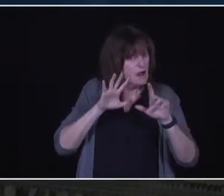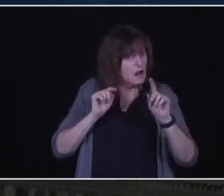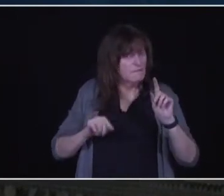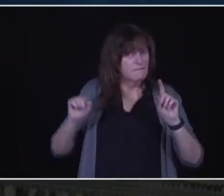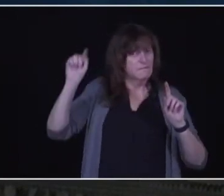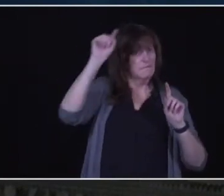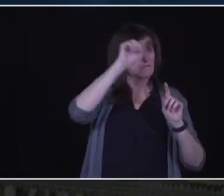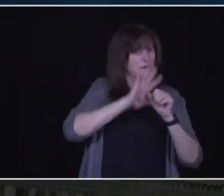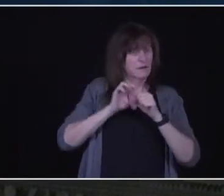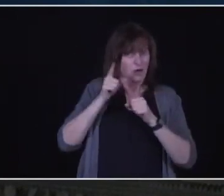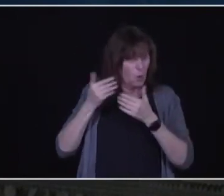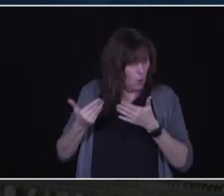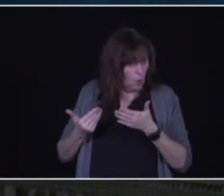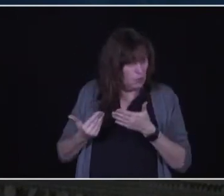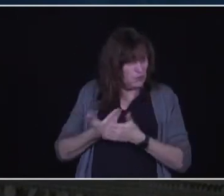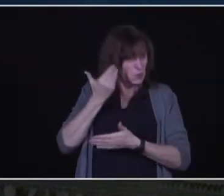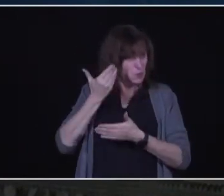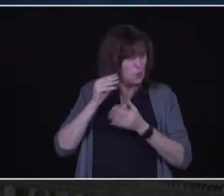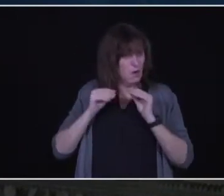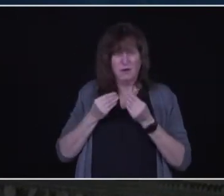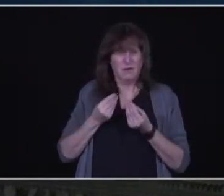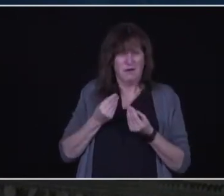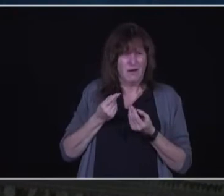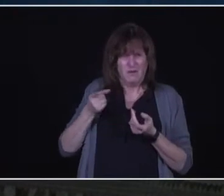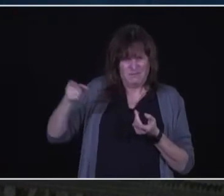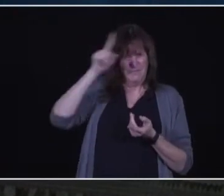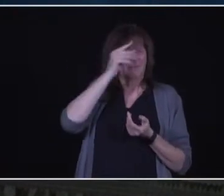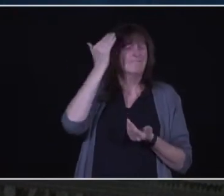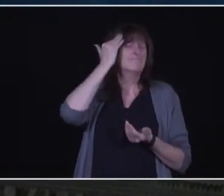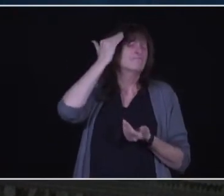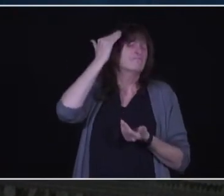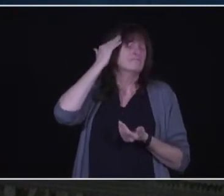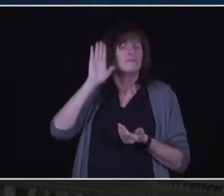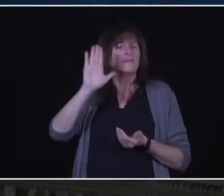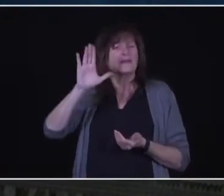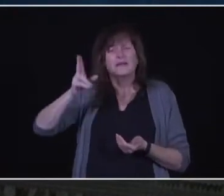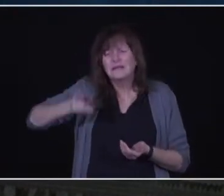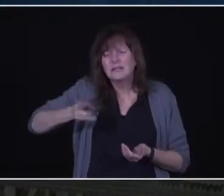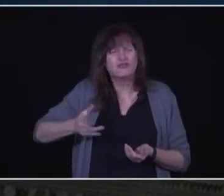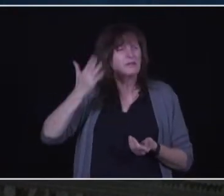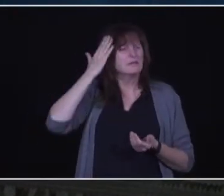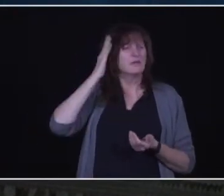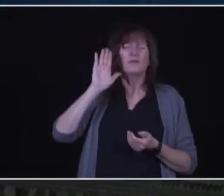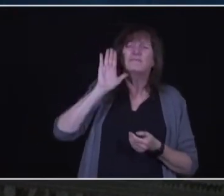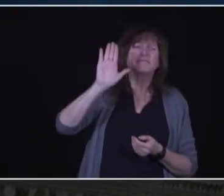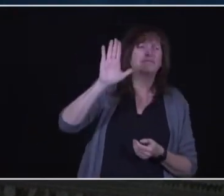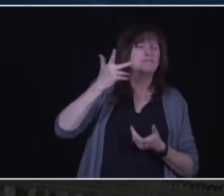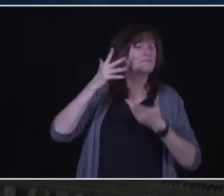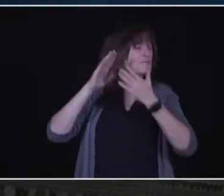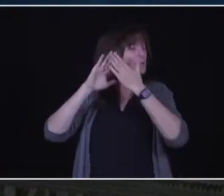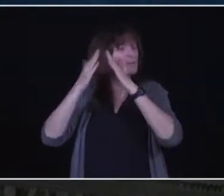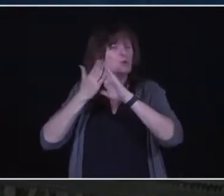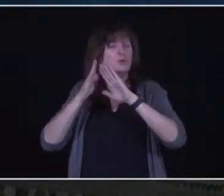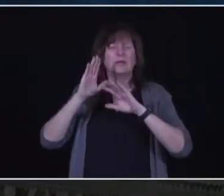on the individuals and the neighbourhoods within those public health units that are more at risk.